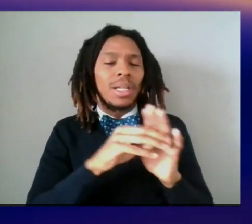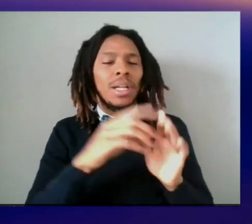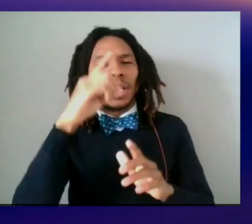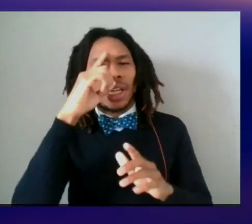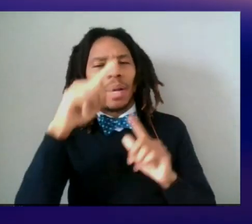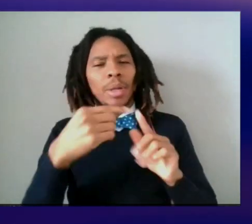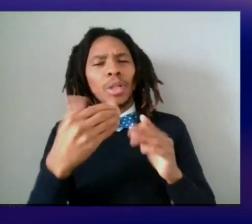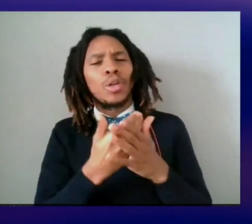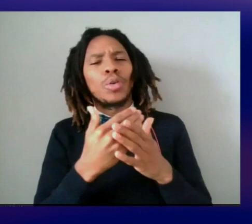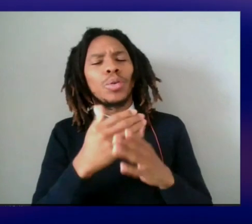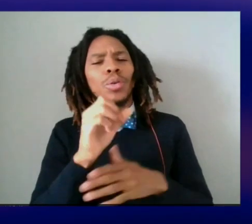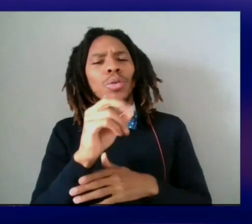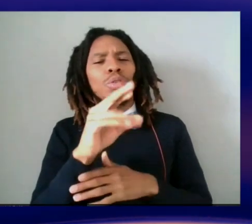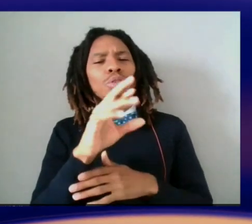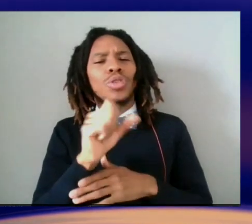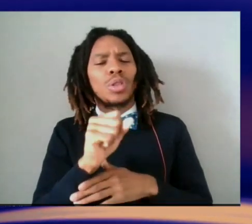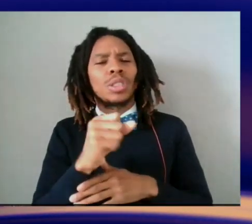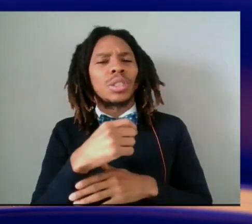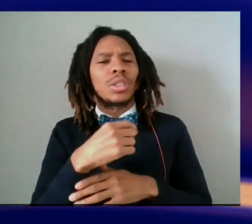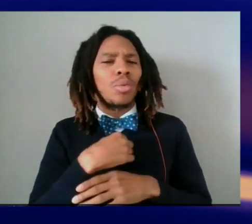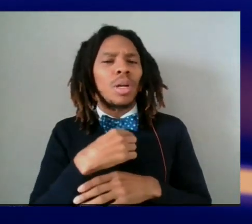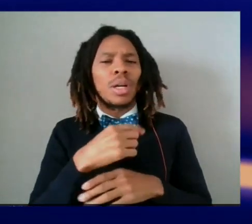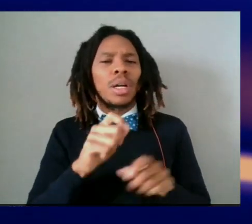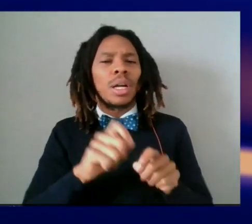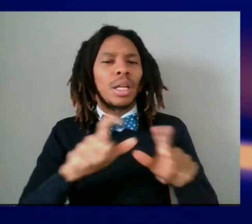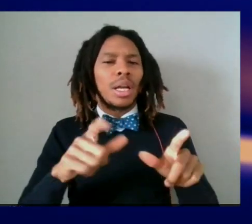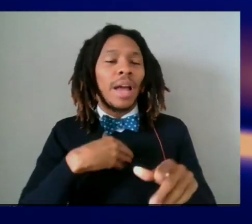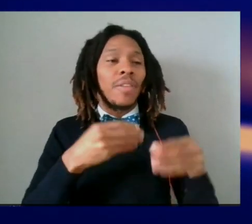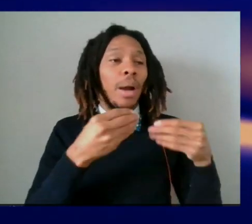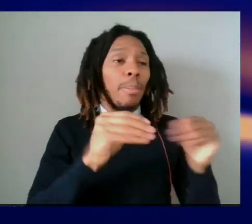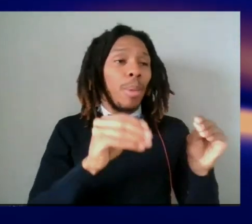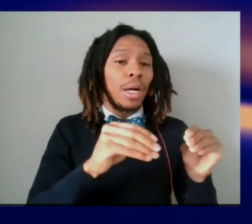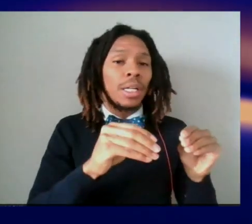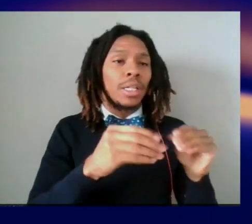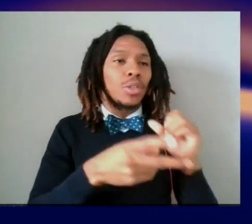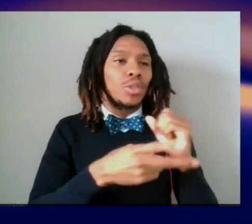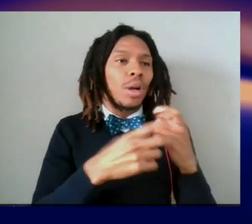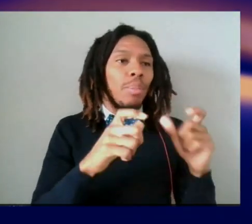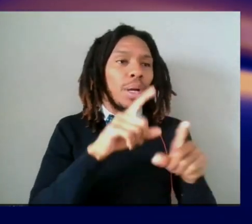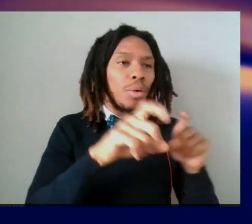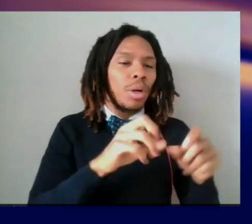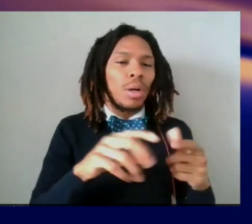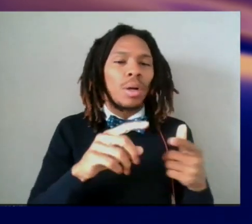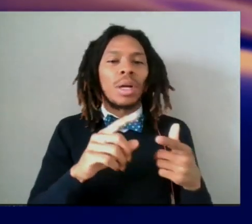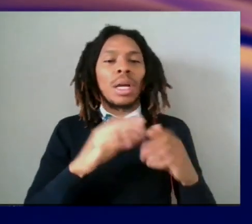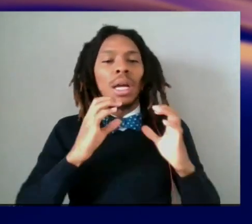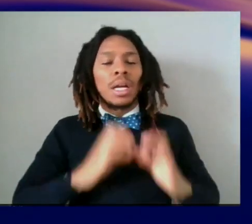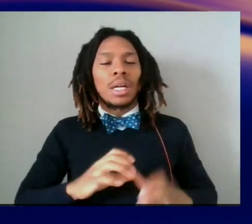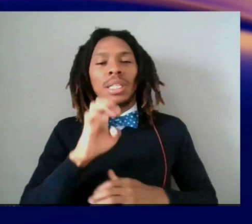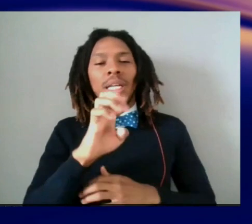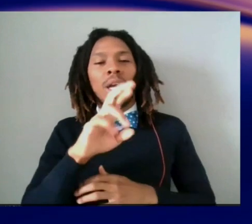So you may have marketing data stored in BigQuery. You may have customer ERP data stored in SAP HANA.